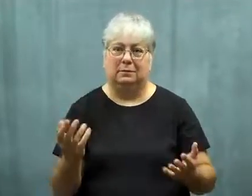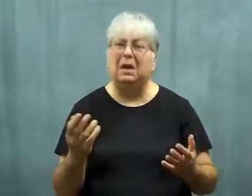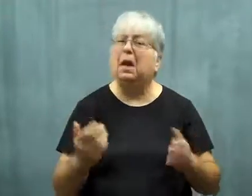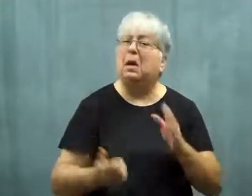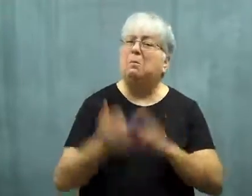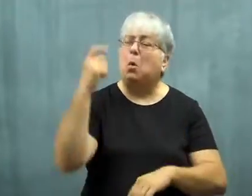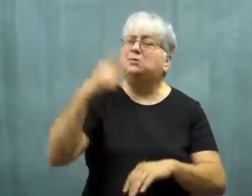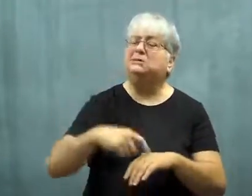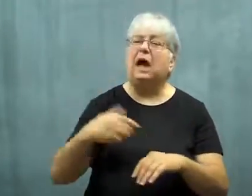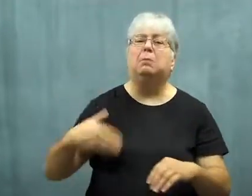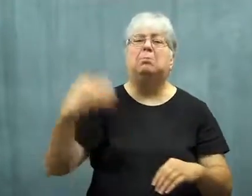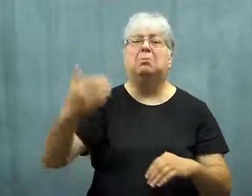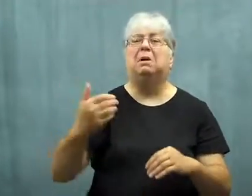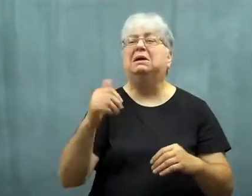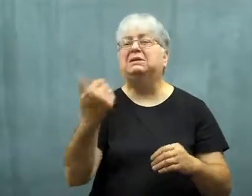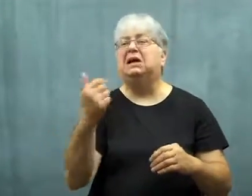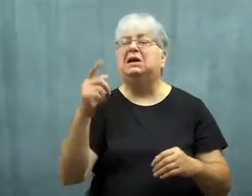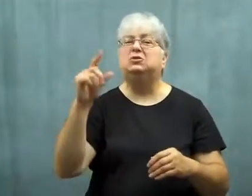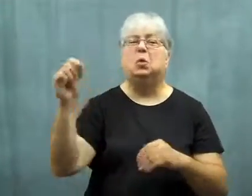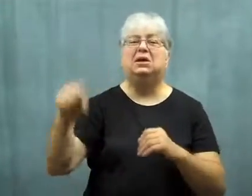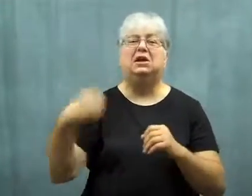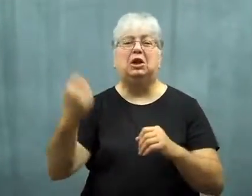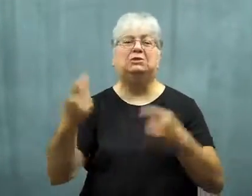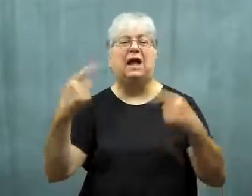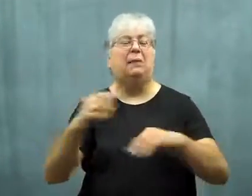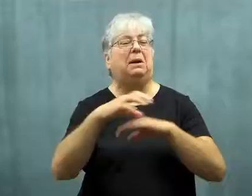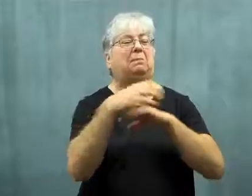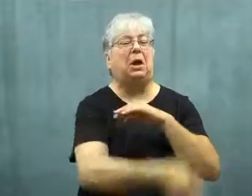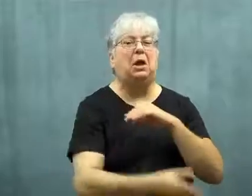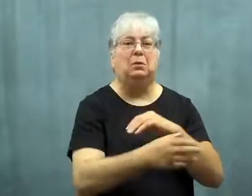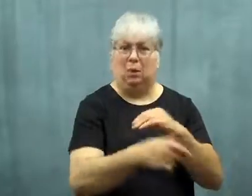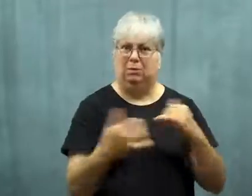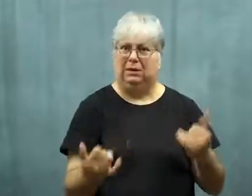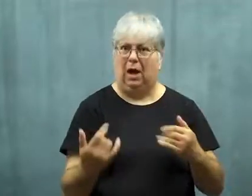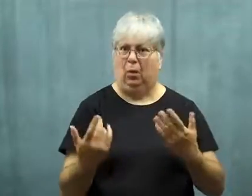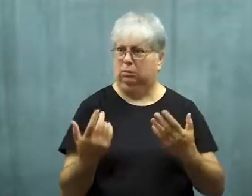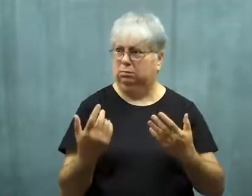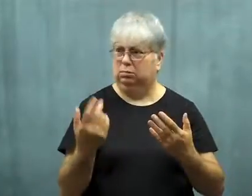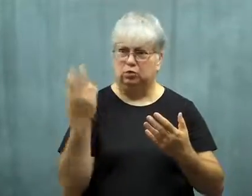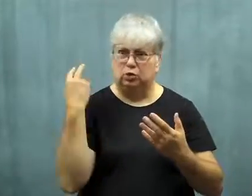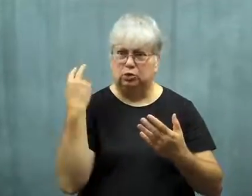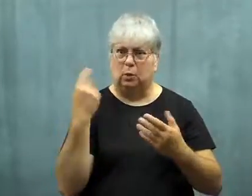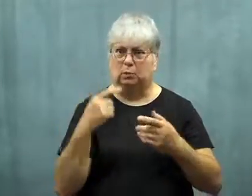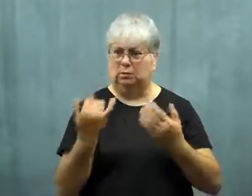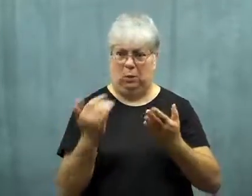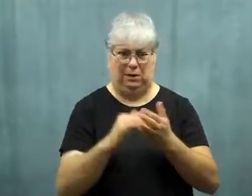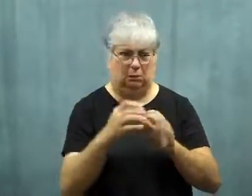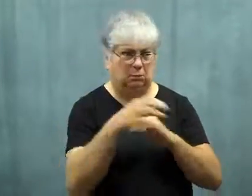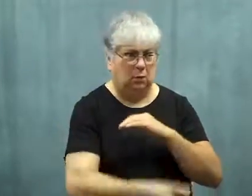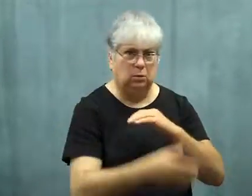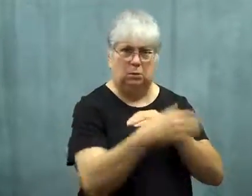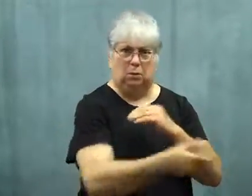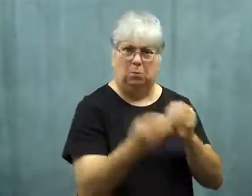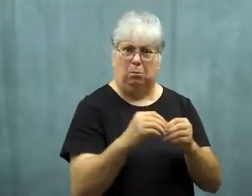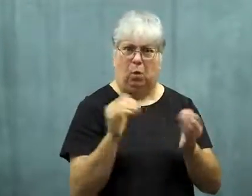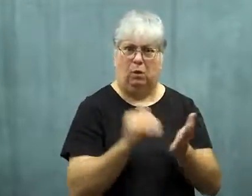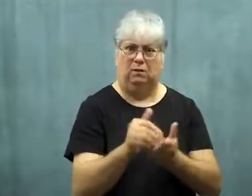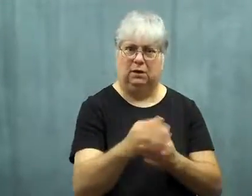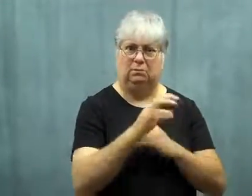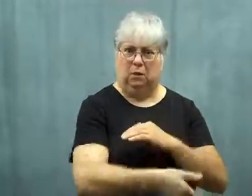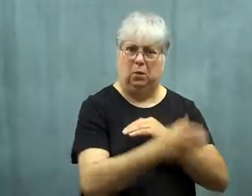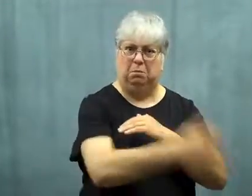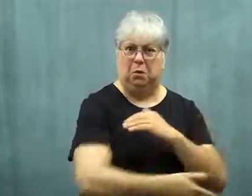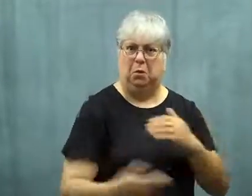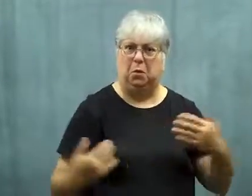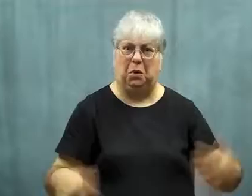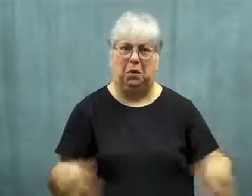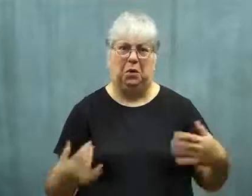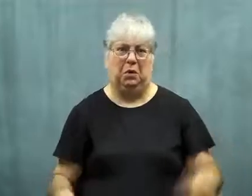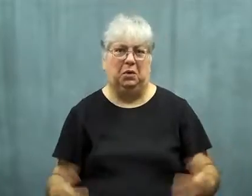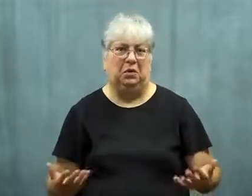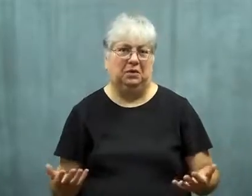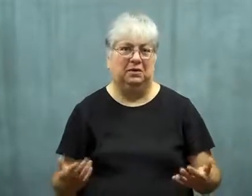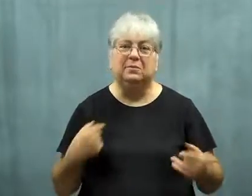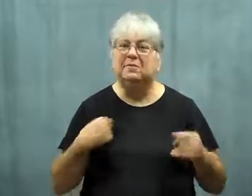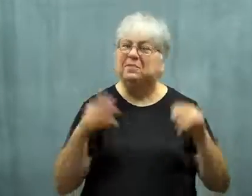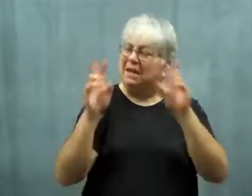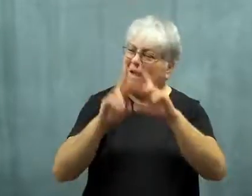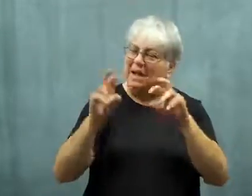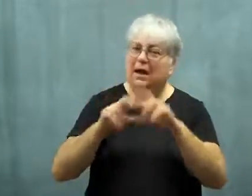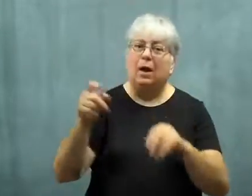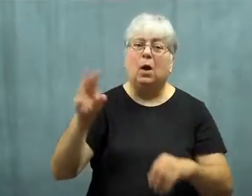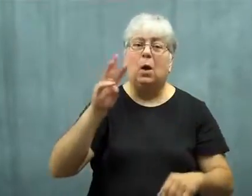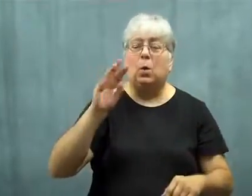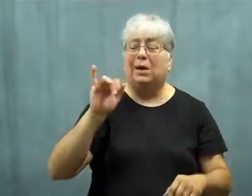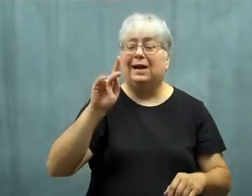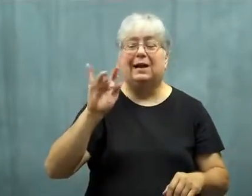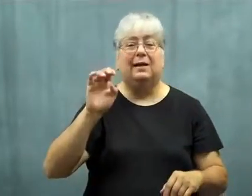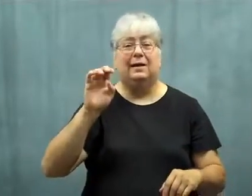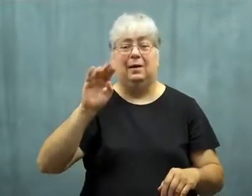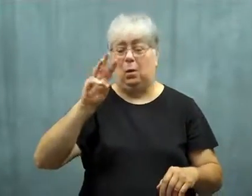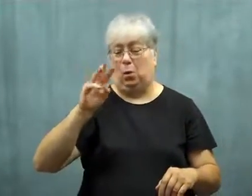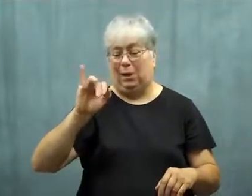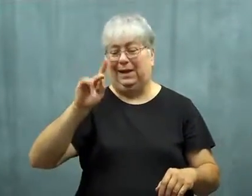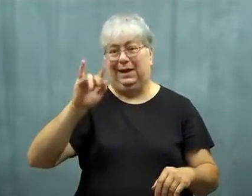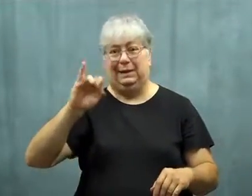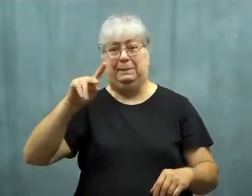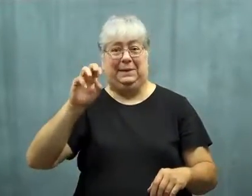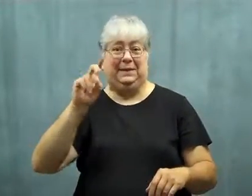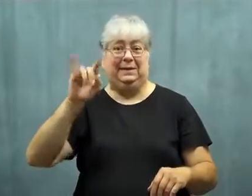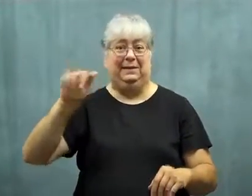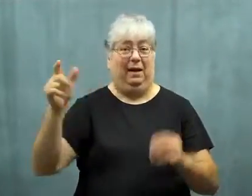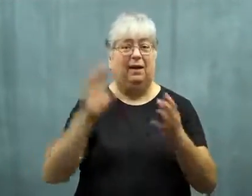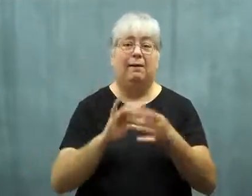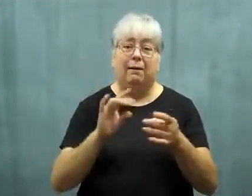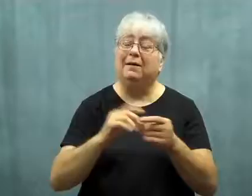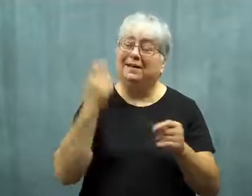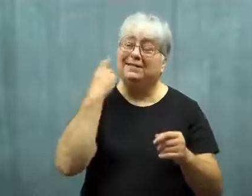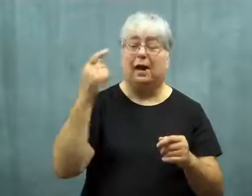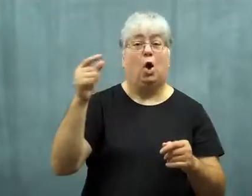Usually this happens every 10 or 20 years, now it's happening more often.